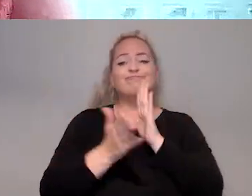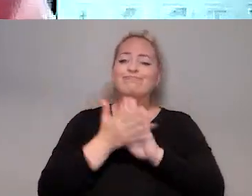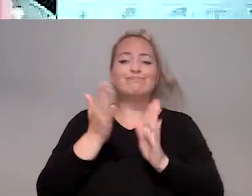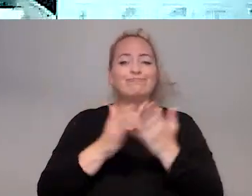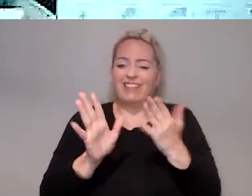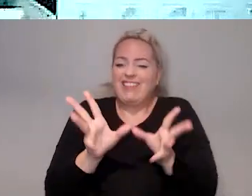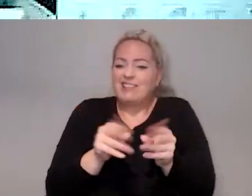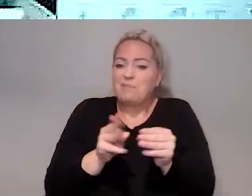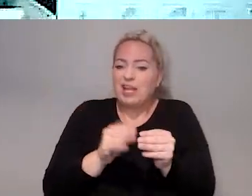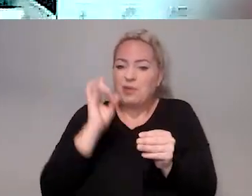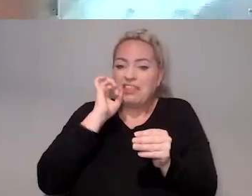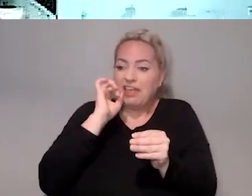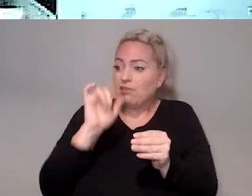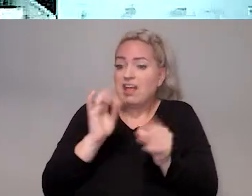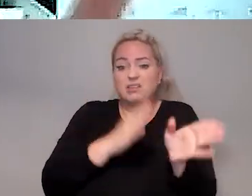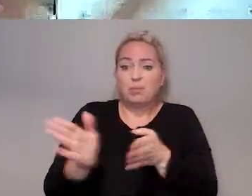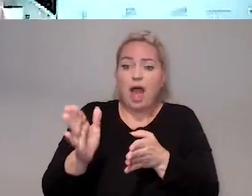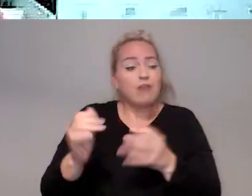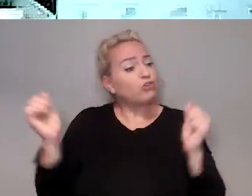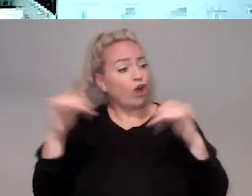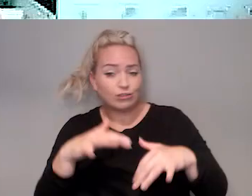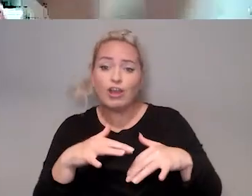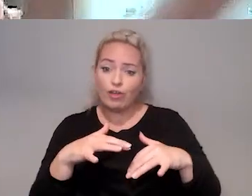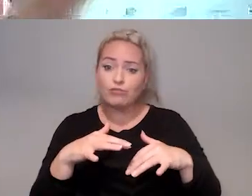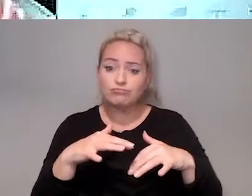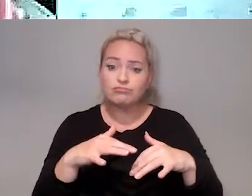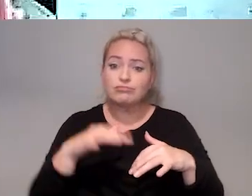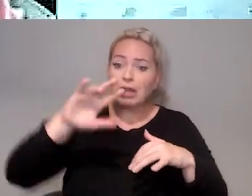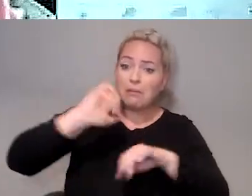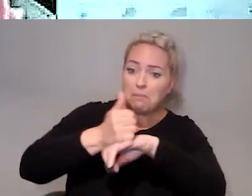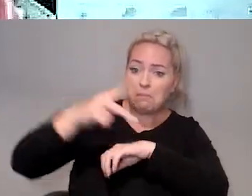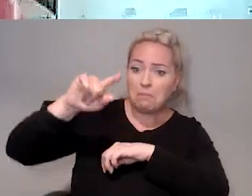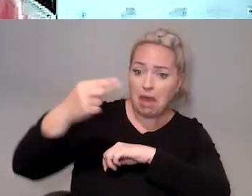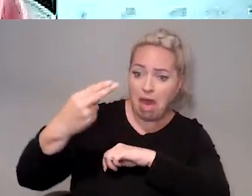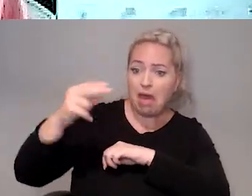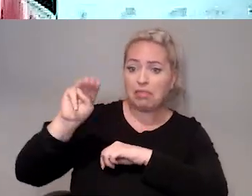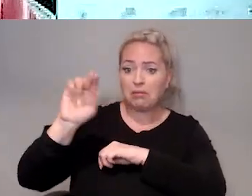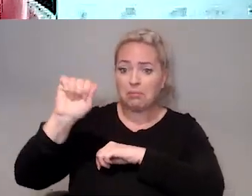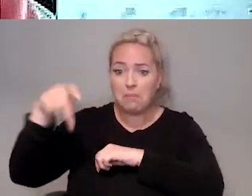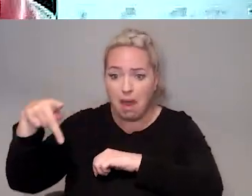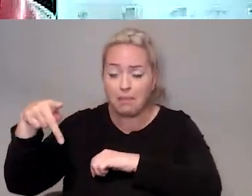and that's what we sort of think of as the plan we got together to do the the path or the map um